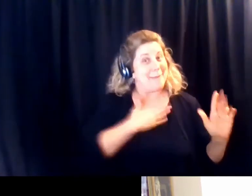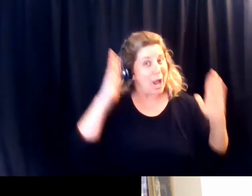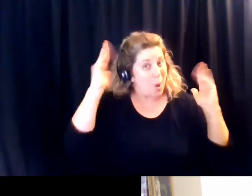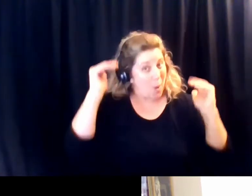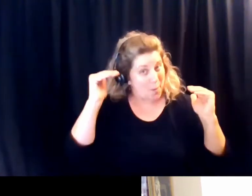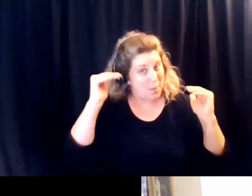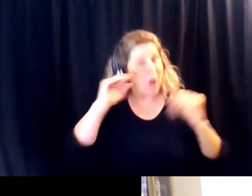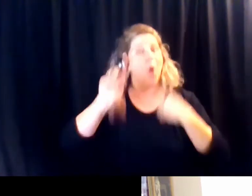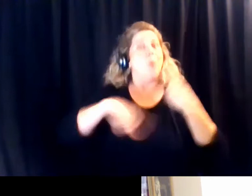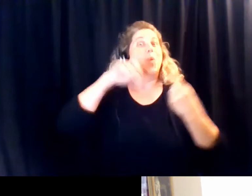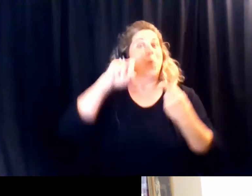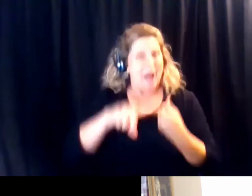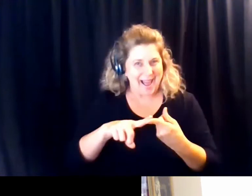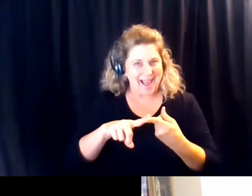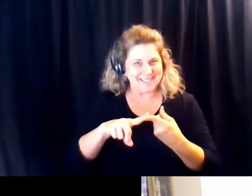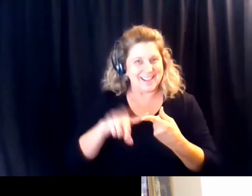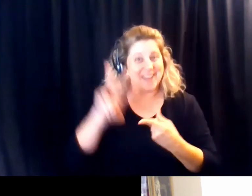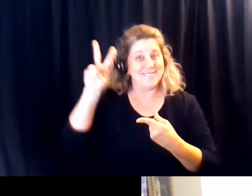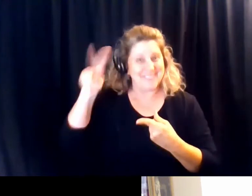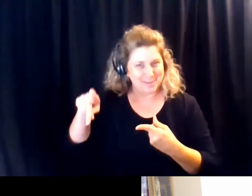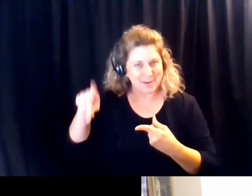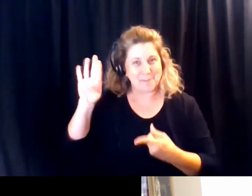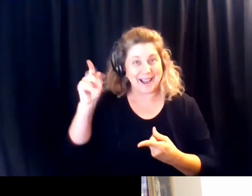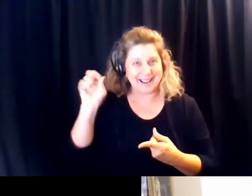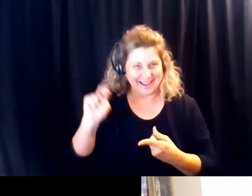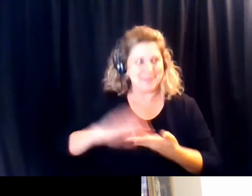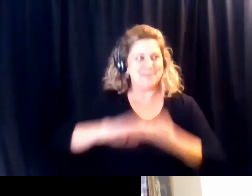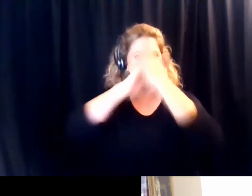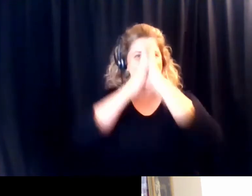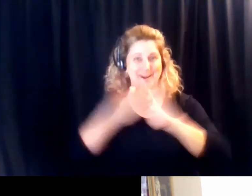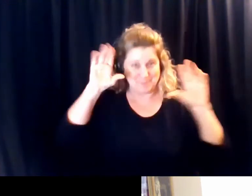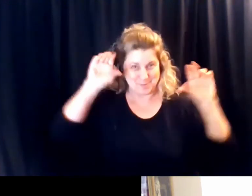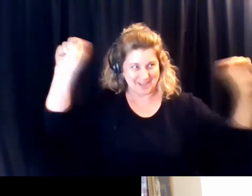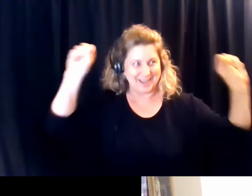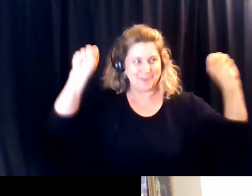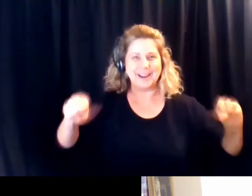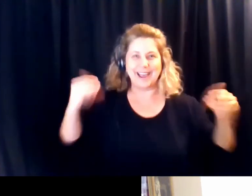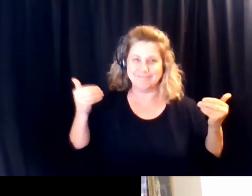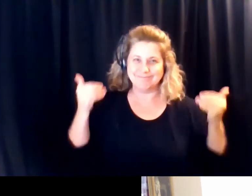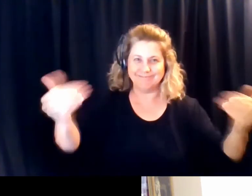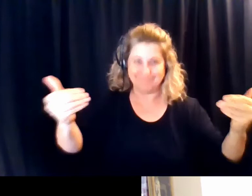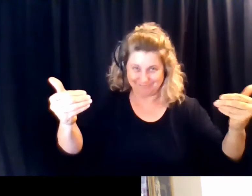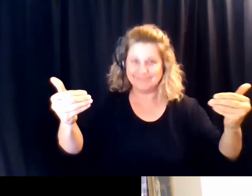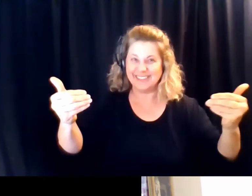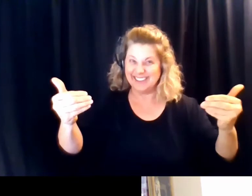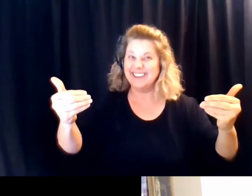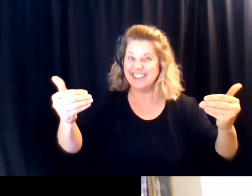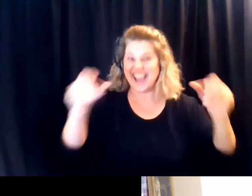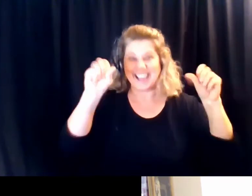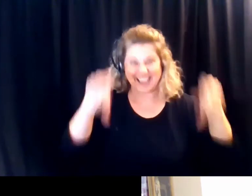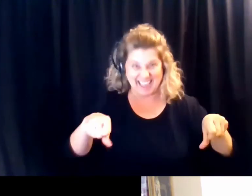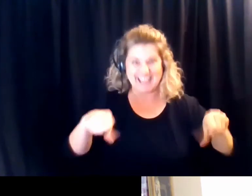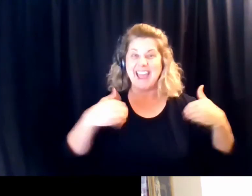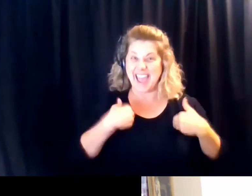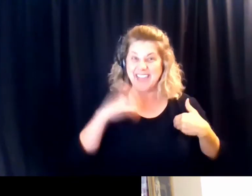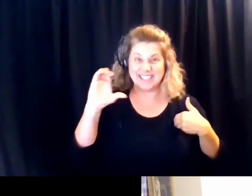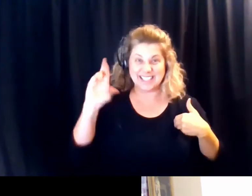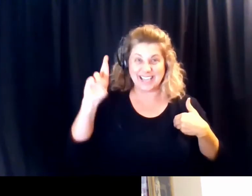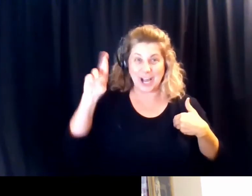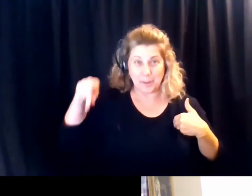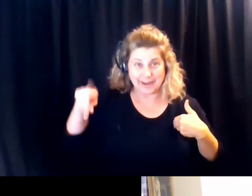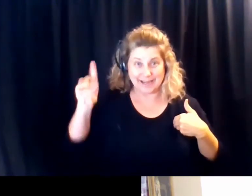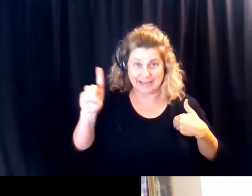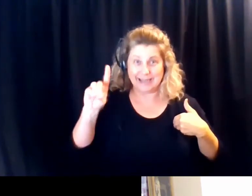Judith Heumann: Being able to study abroad as an example to be able to travel abroad work abroad is something that's really no longer something that's